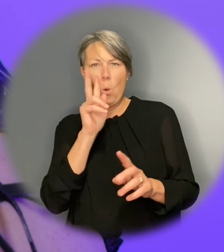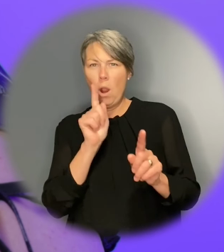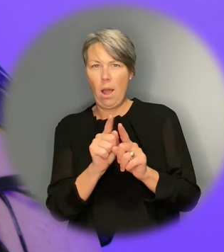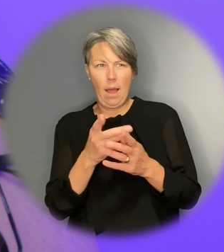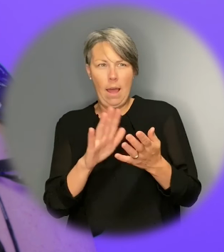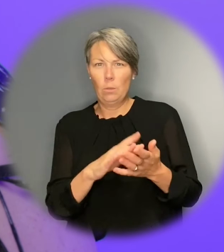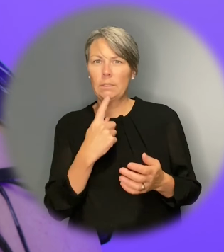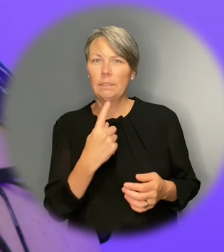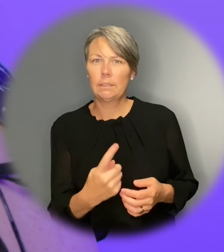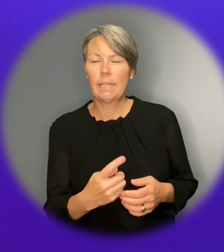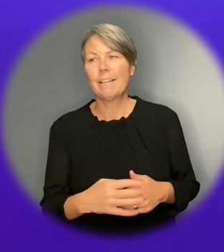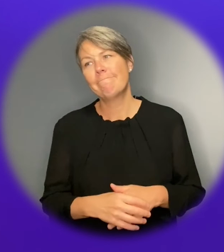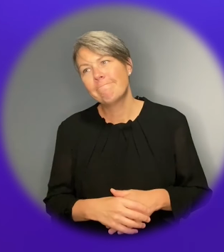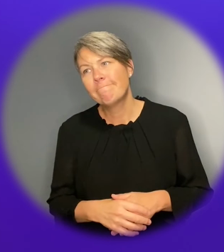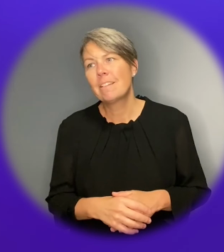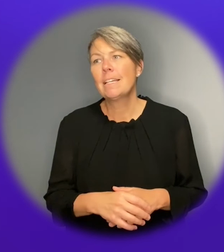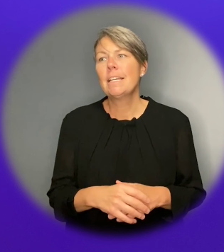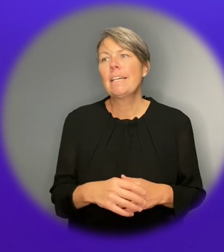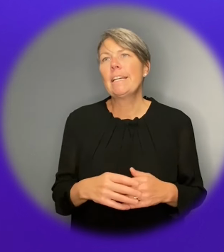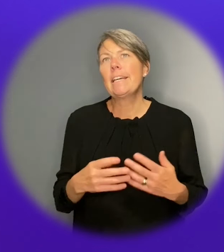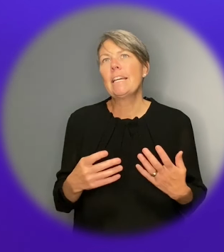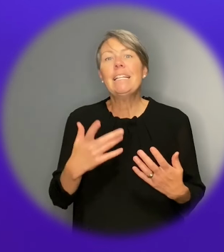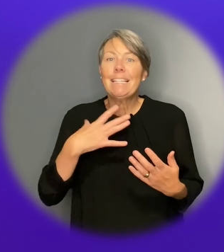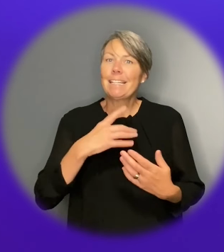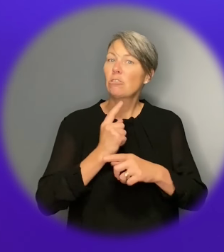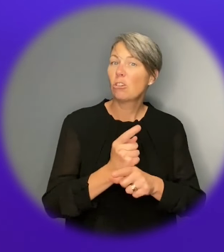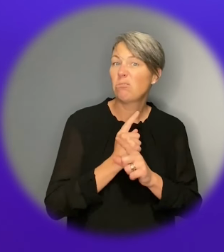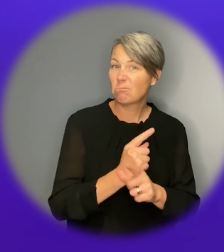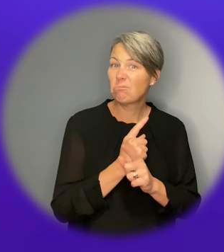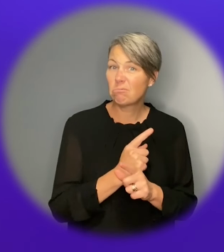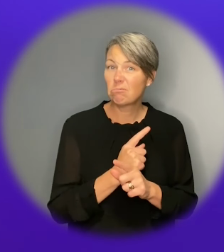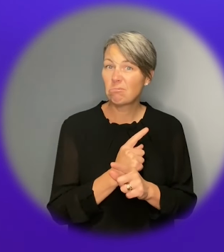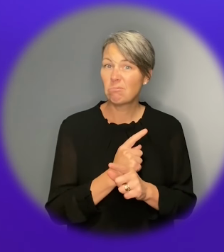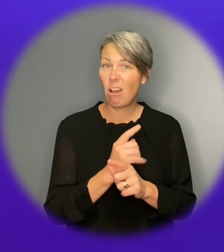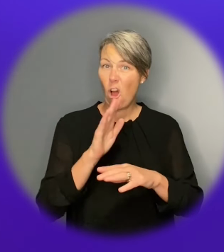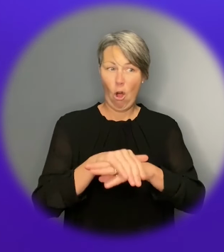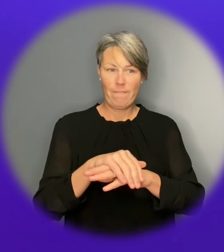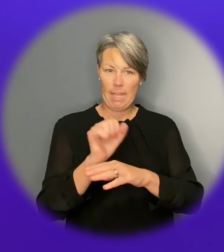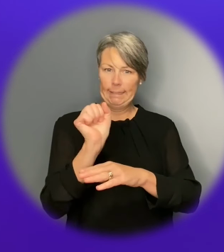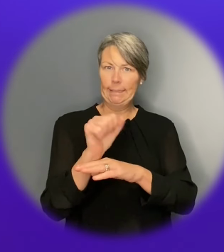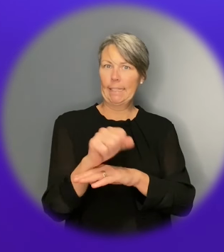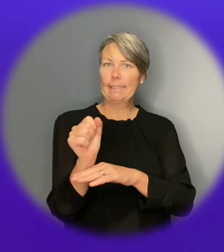necessarily know what to say. Having a conversation about consent is to work